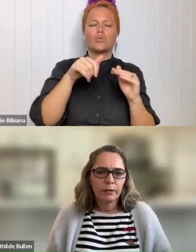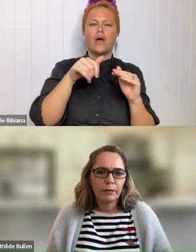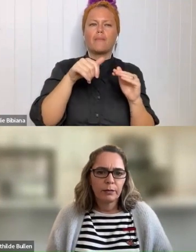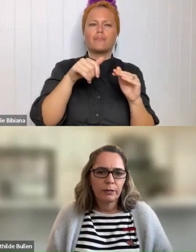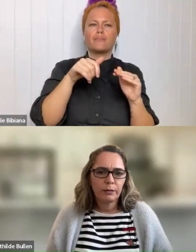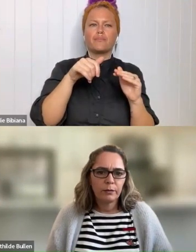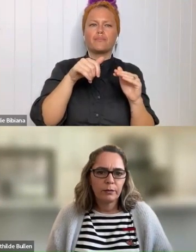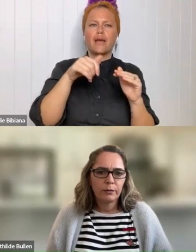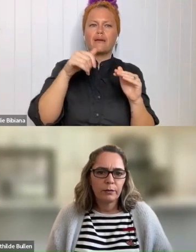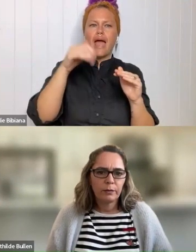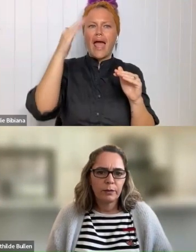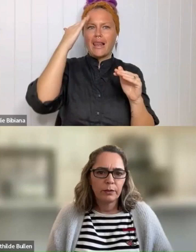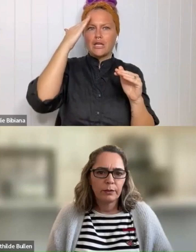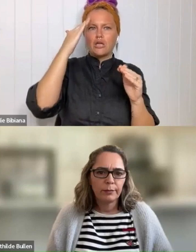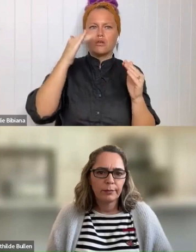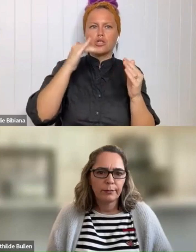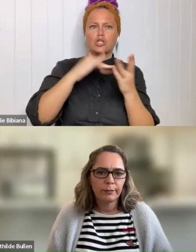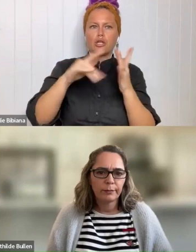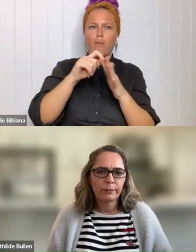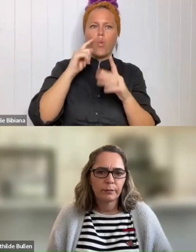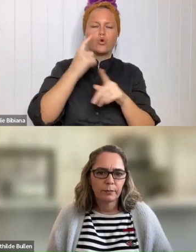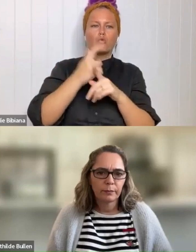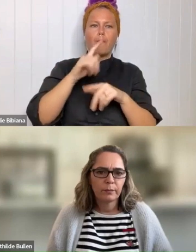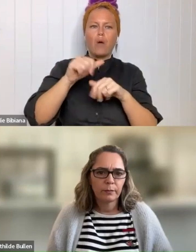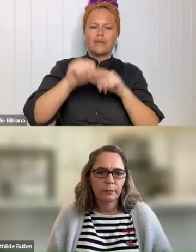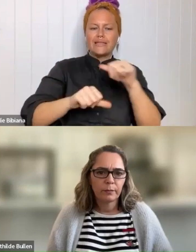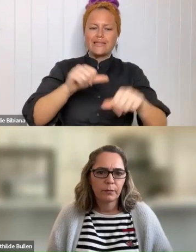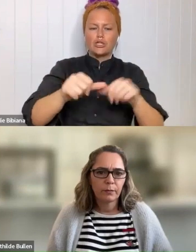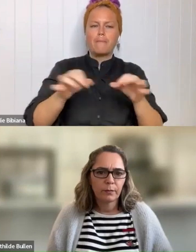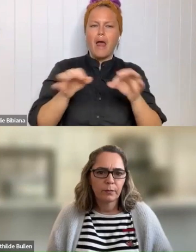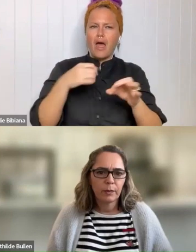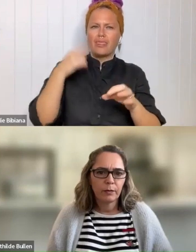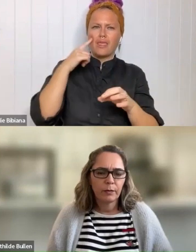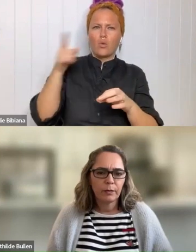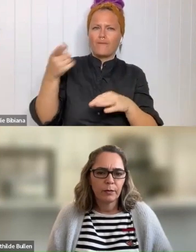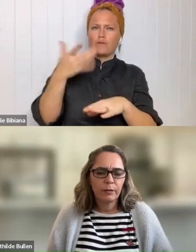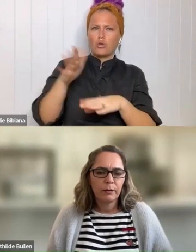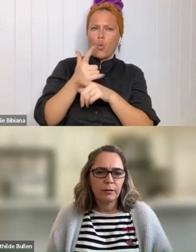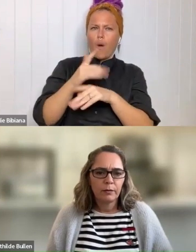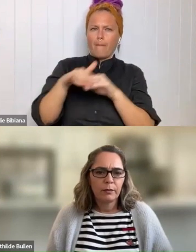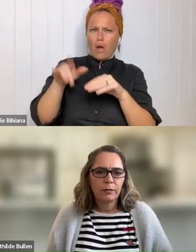Eldership, when talking about succession planning, which I think you've touched on as well. And you're right, we talked